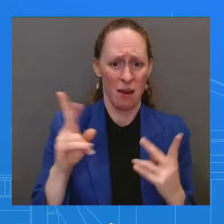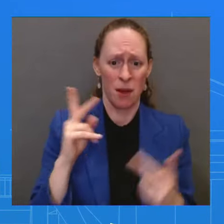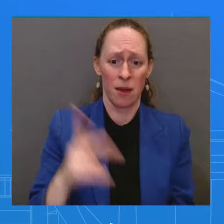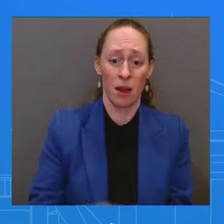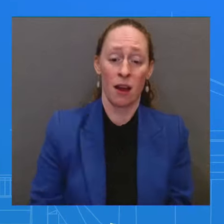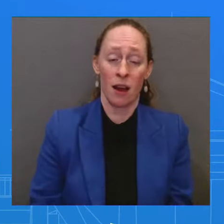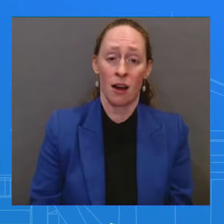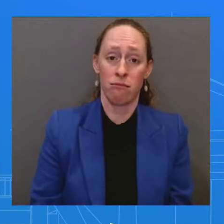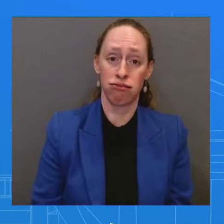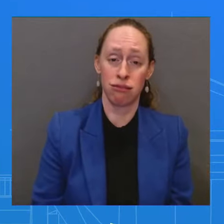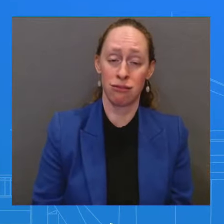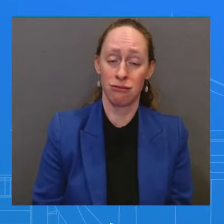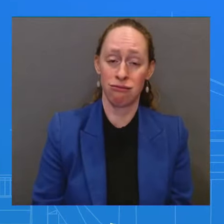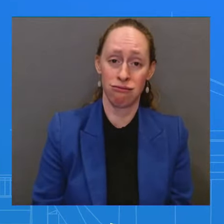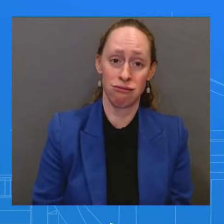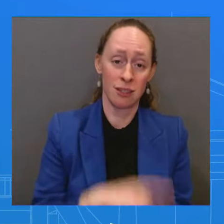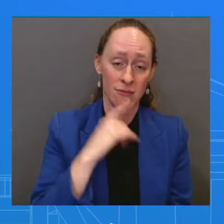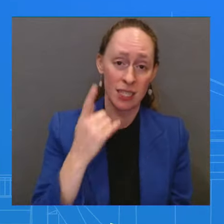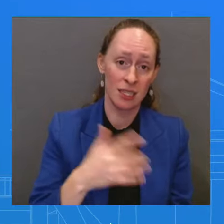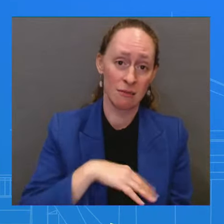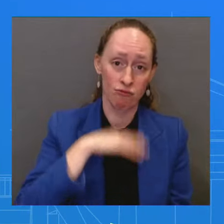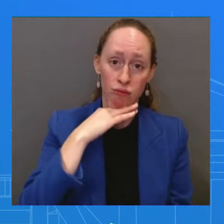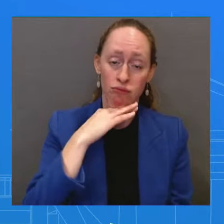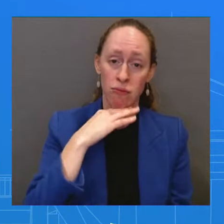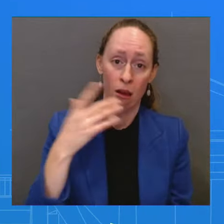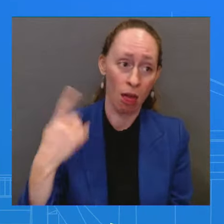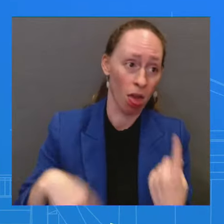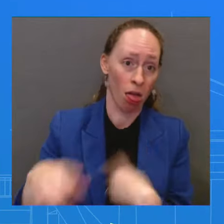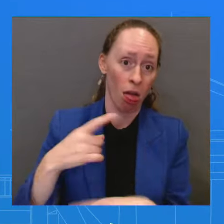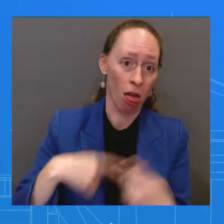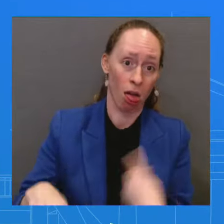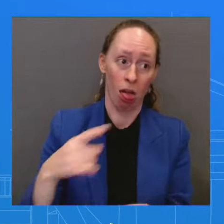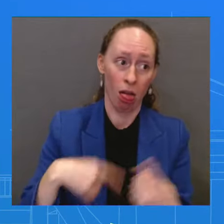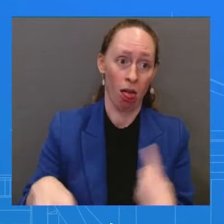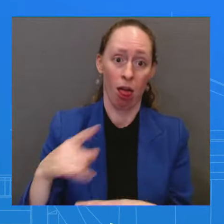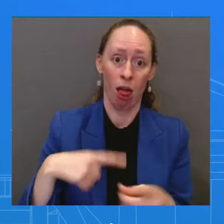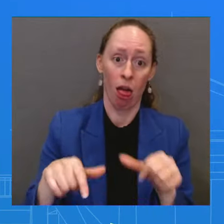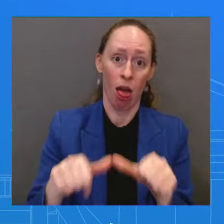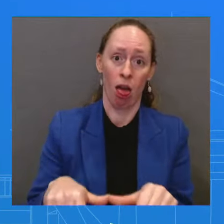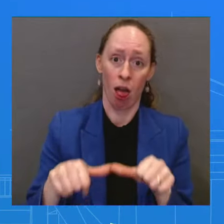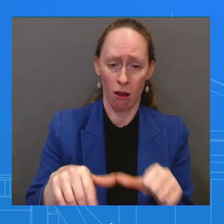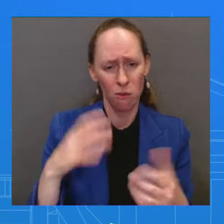The President is willing to do that, right? And so, that's, kind of, where we are. The -- the Republican Conference